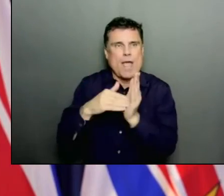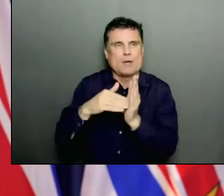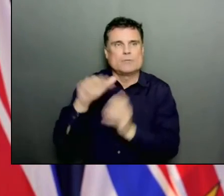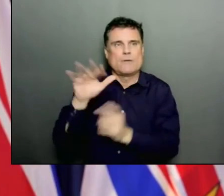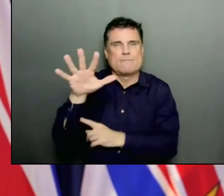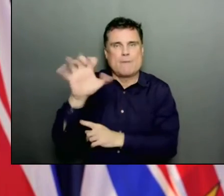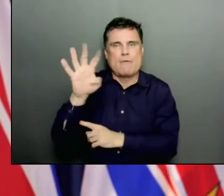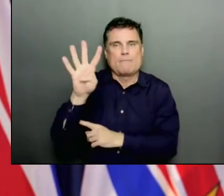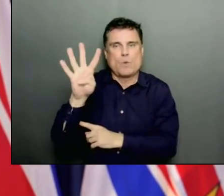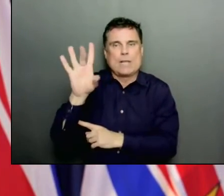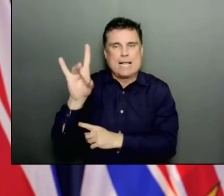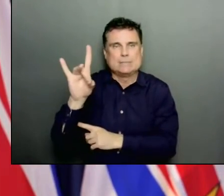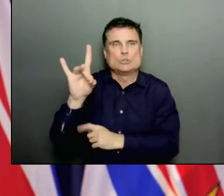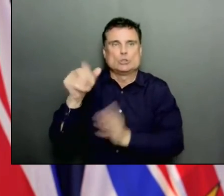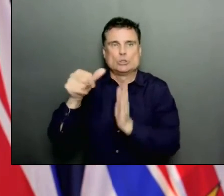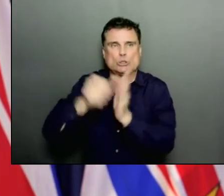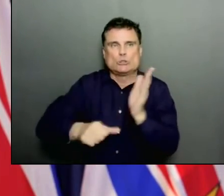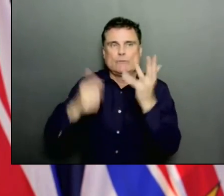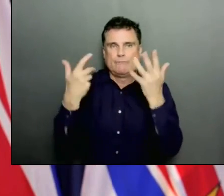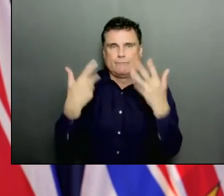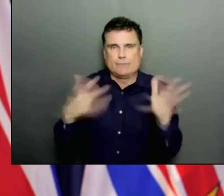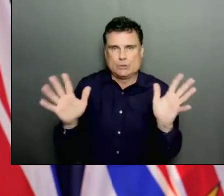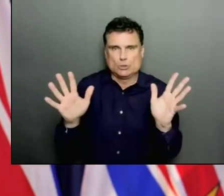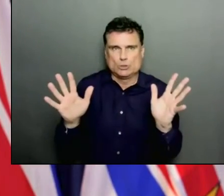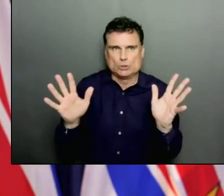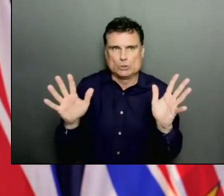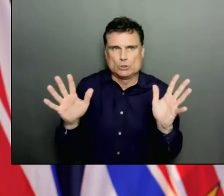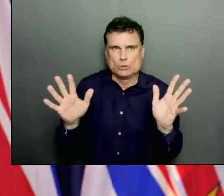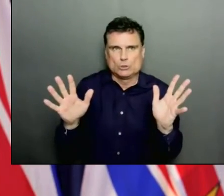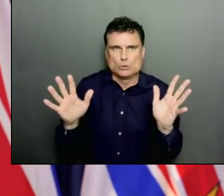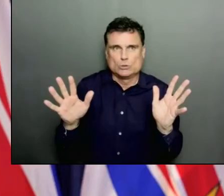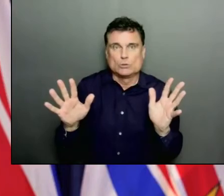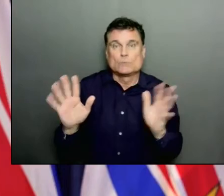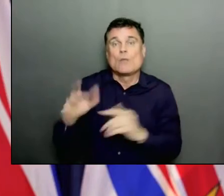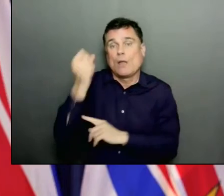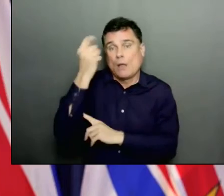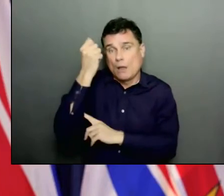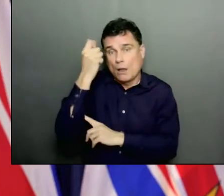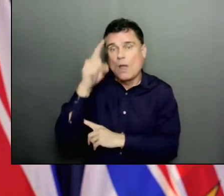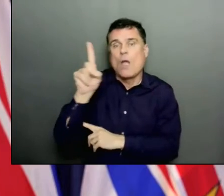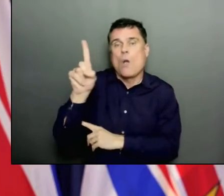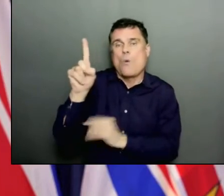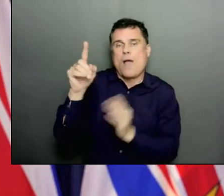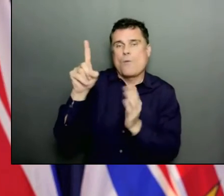today. 40,000 were unscheduled or emergency surgeries. The week of